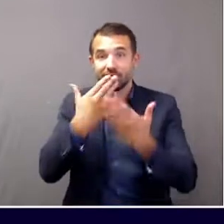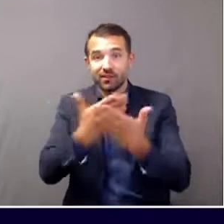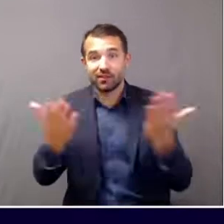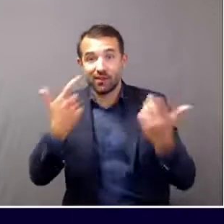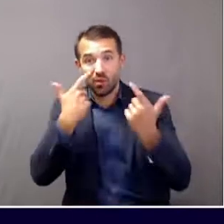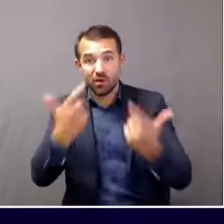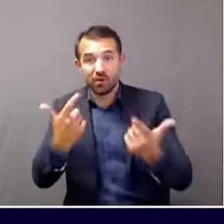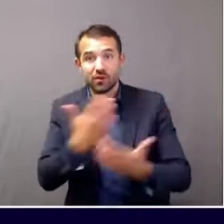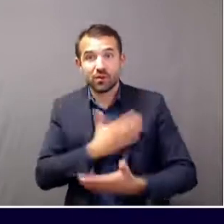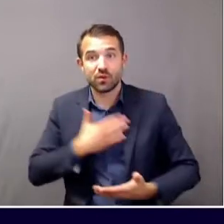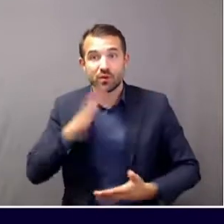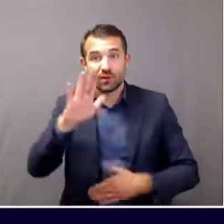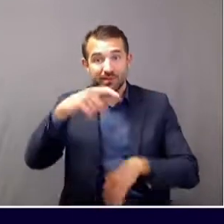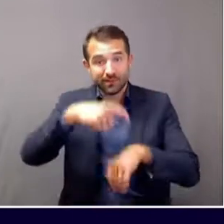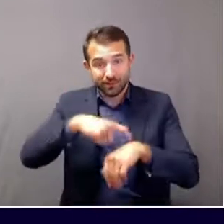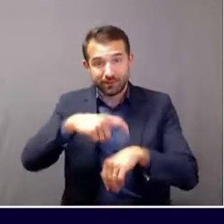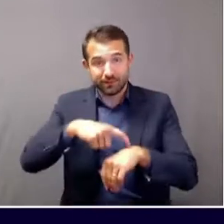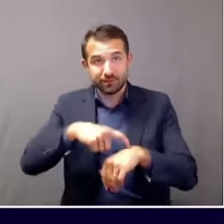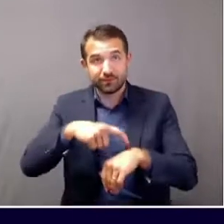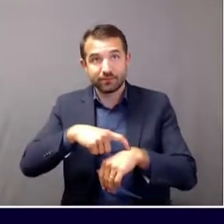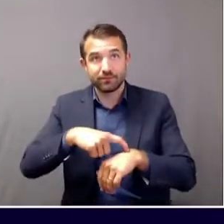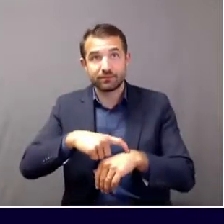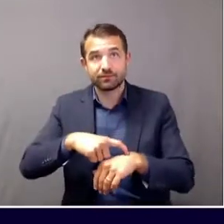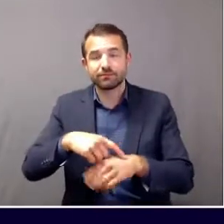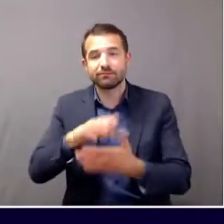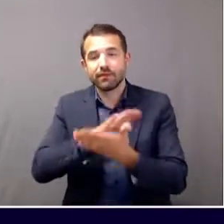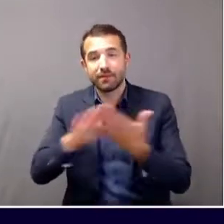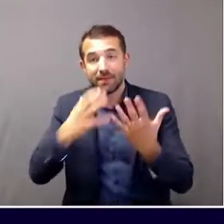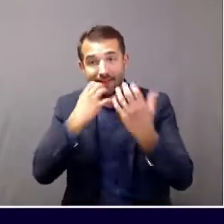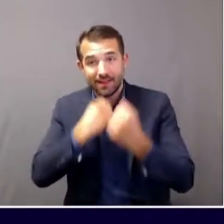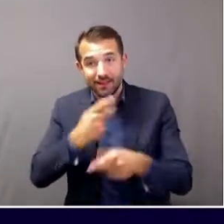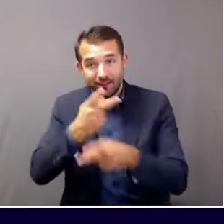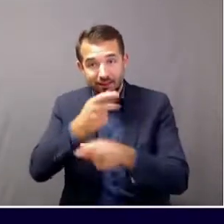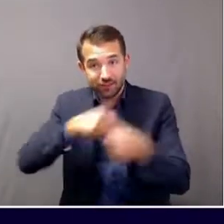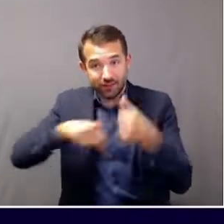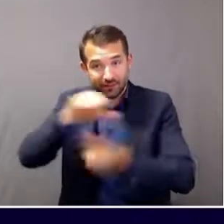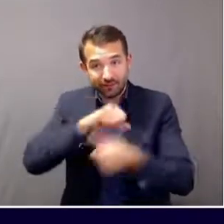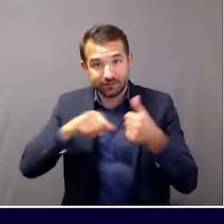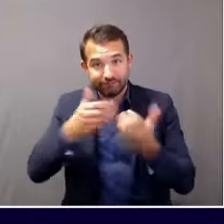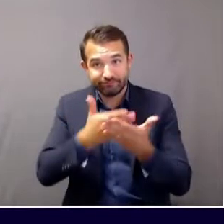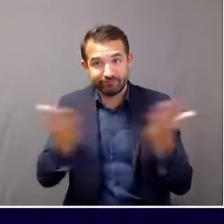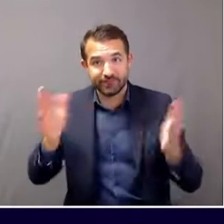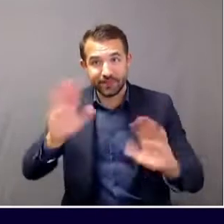time as always please be kind and take care of one another we'll talk again next week thank